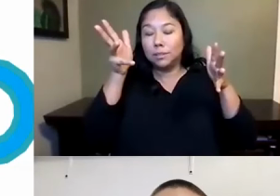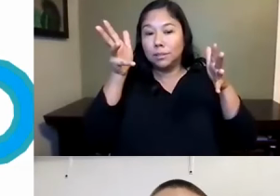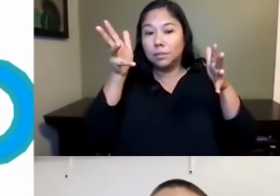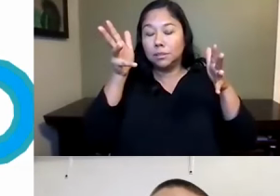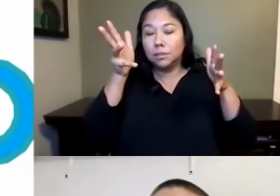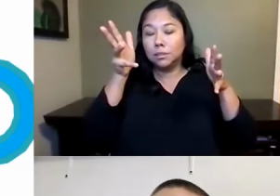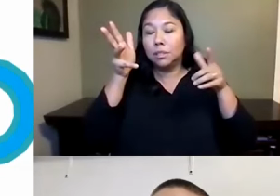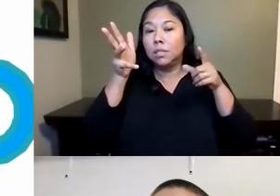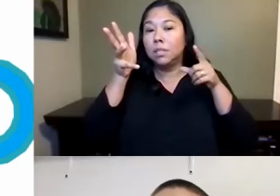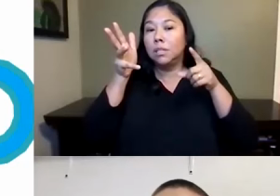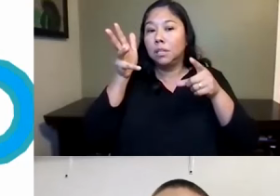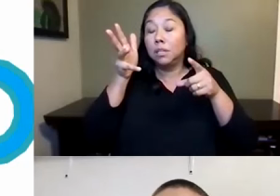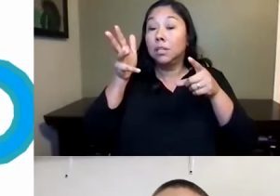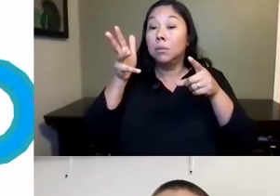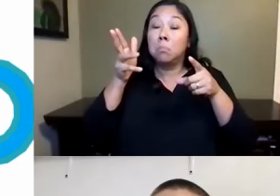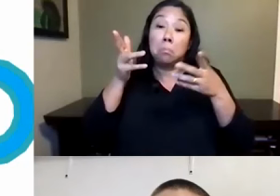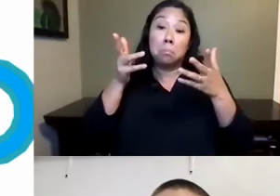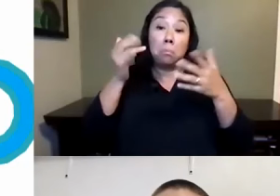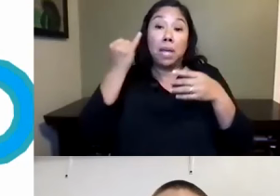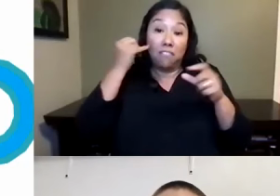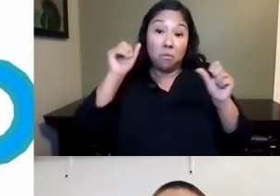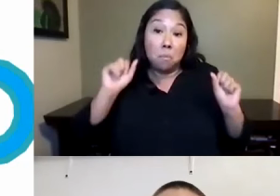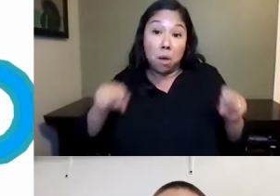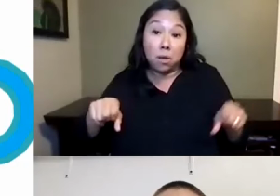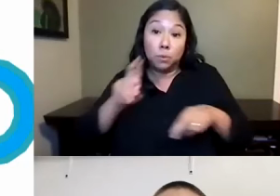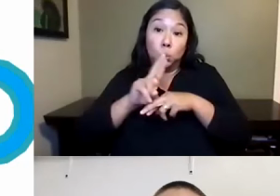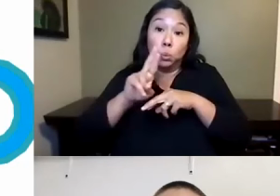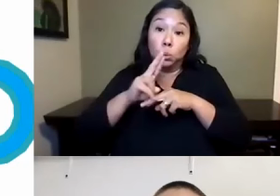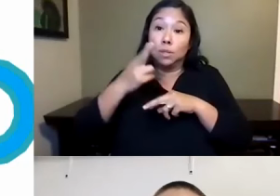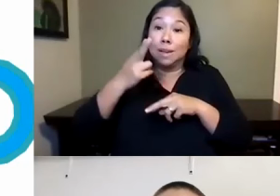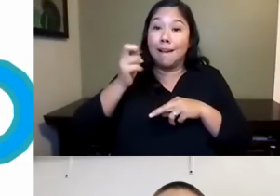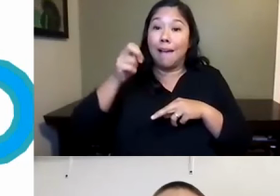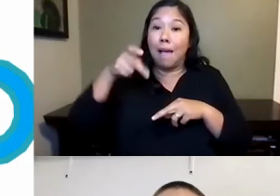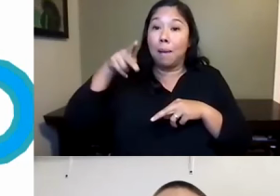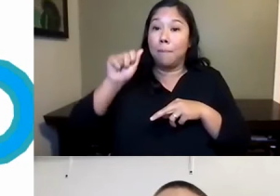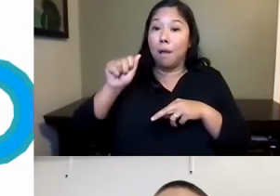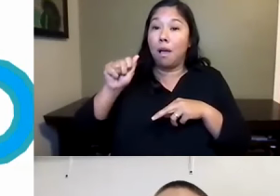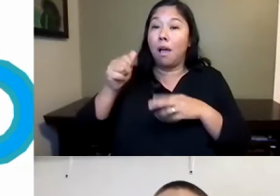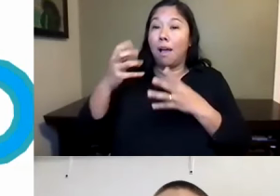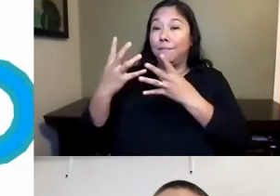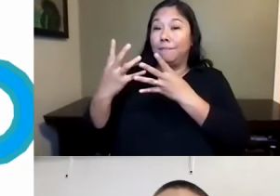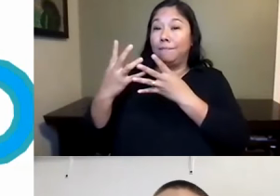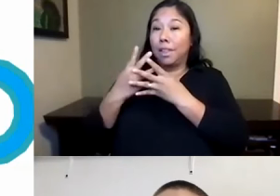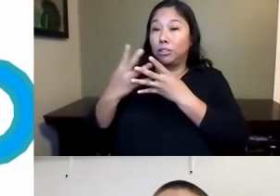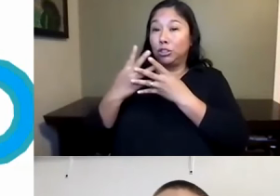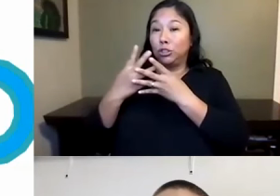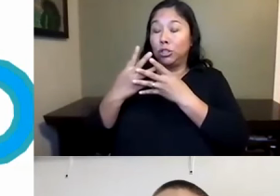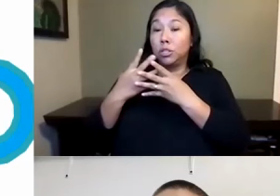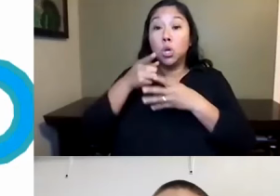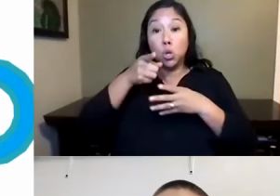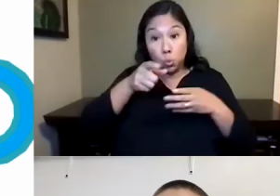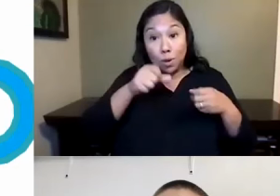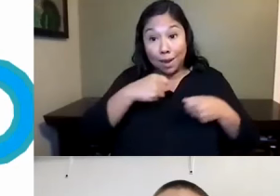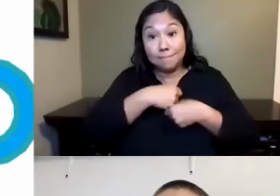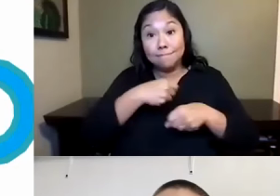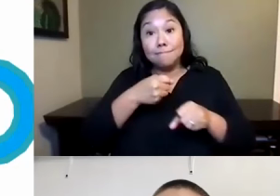HEPA filters are helpful. You can also make air filters out of a fan